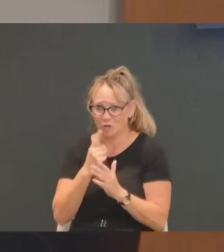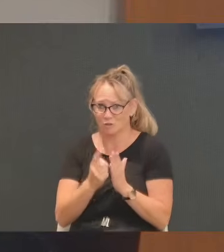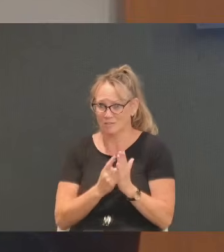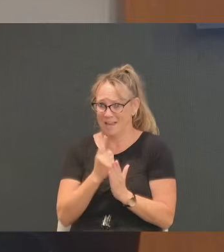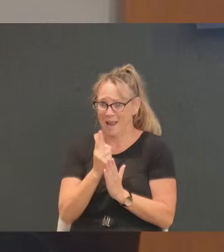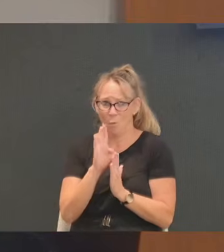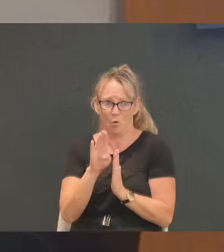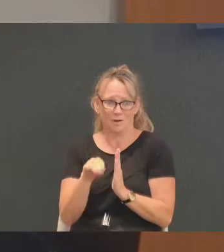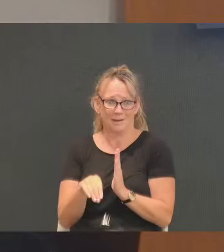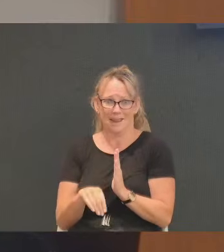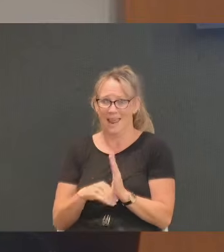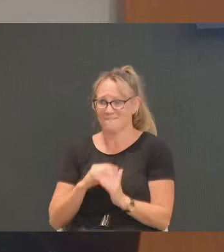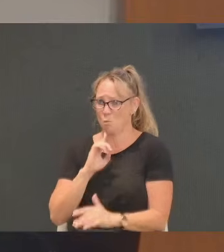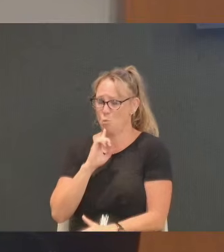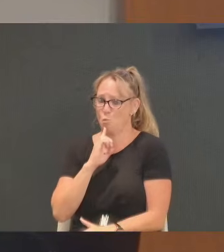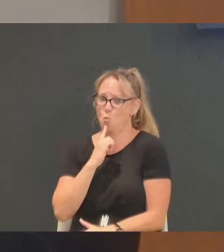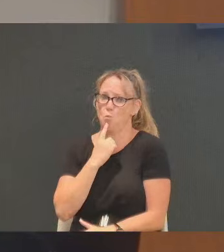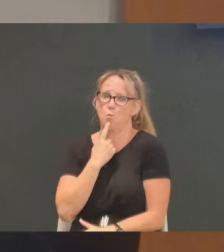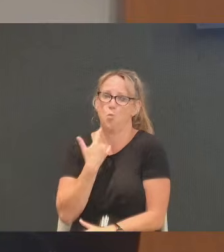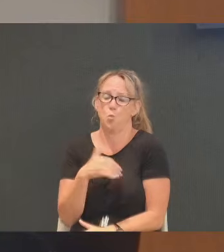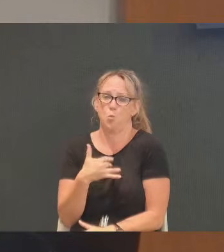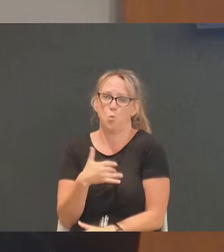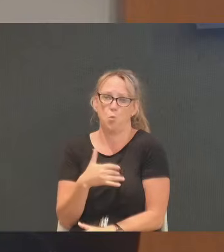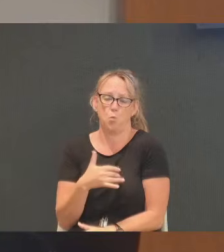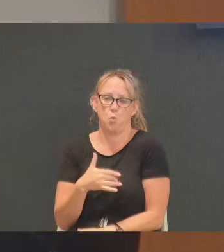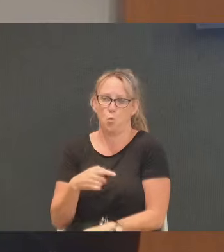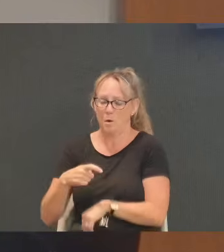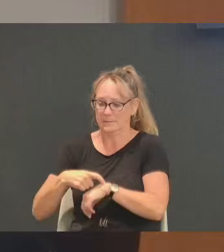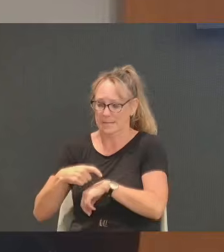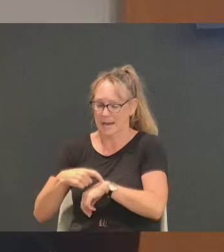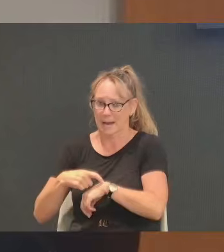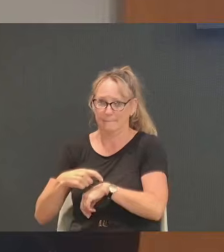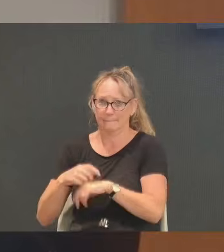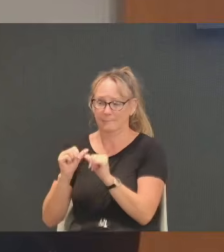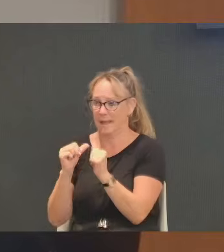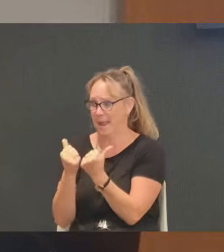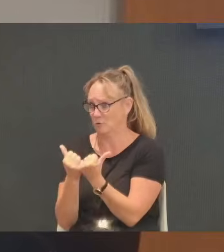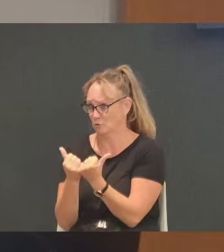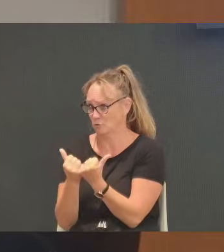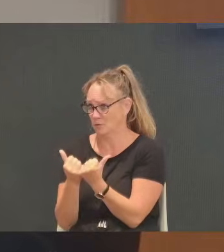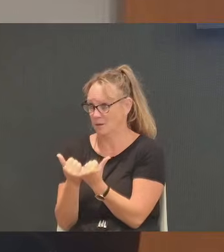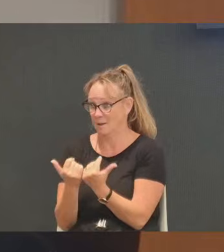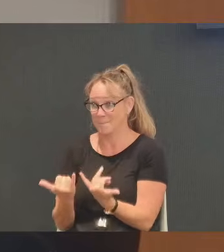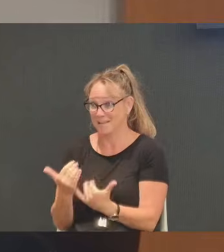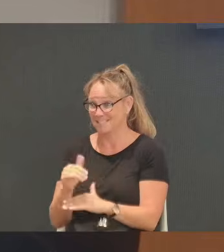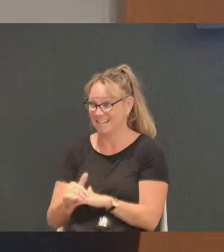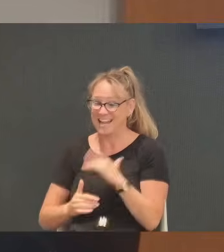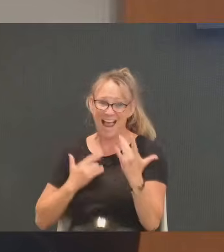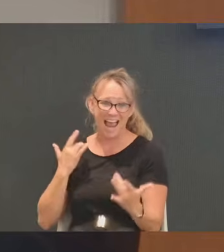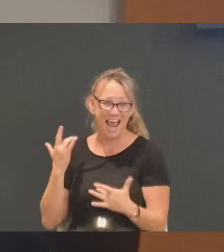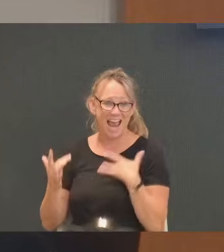this is a critical point for this agency. Um, but I'm thrilled tonight to have Bob here and to